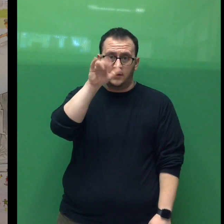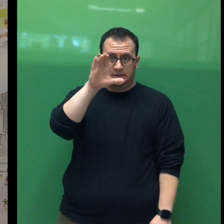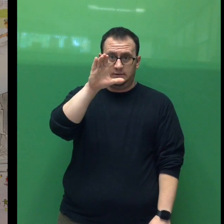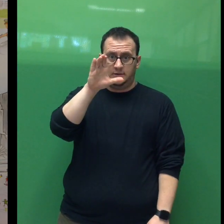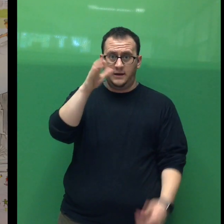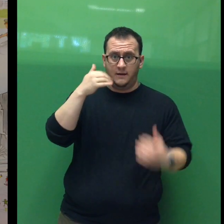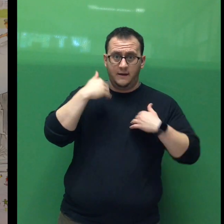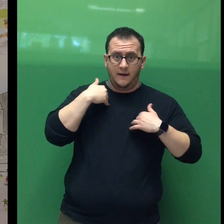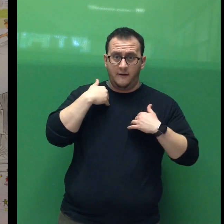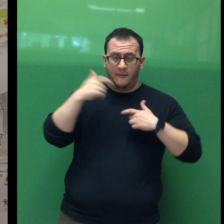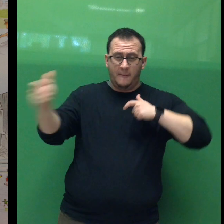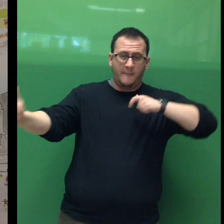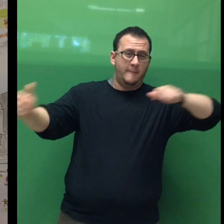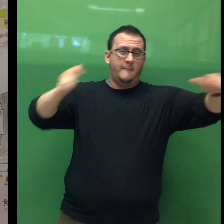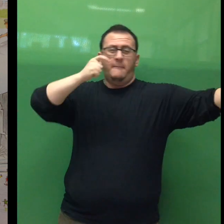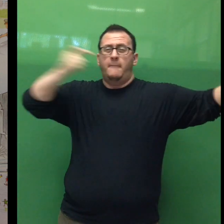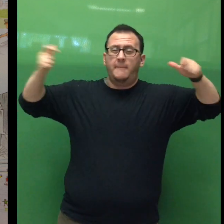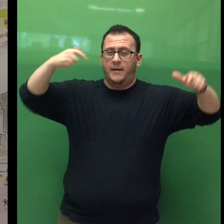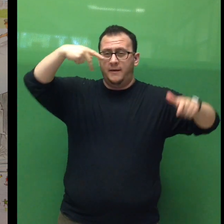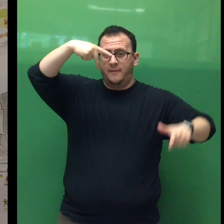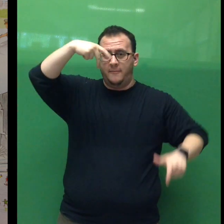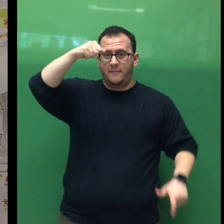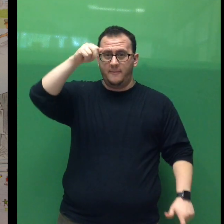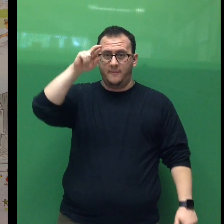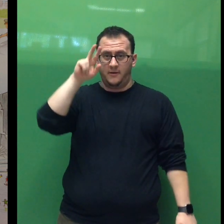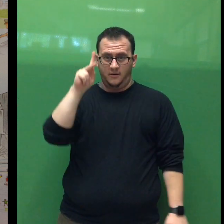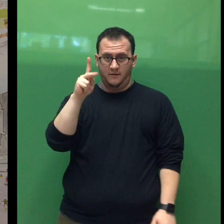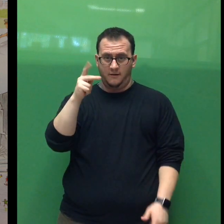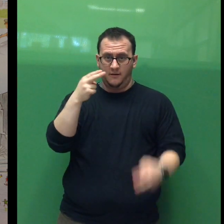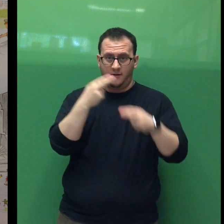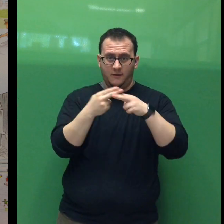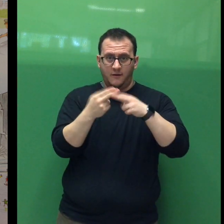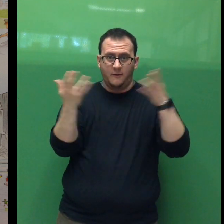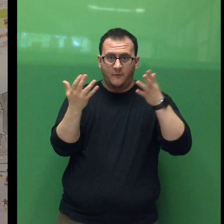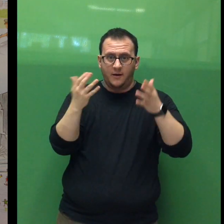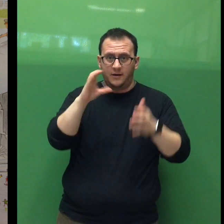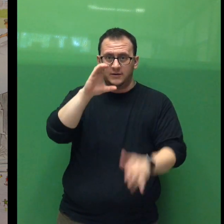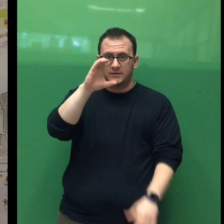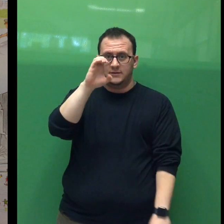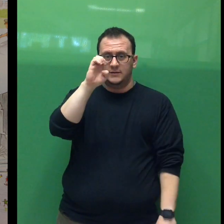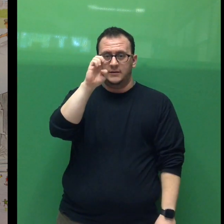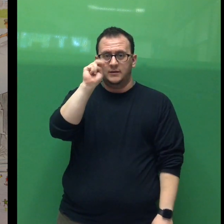On the left the previously described picture. On the right Linden signs using American Sign Language.]